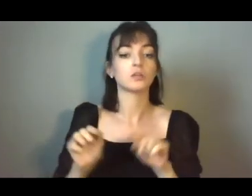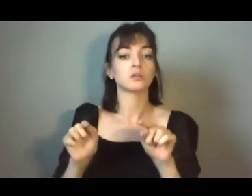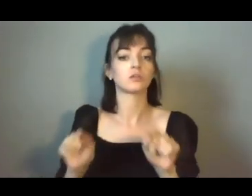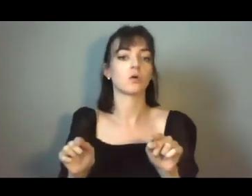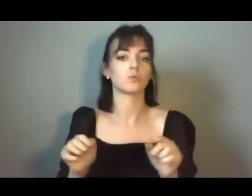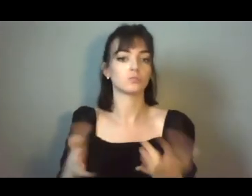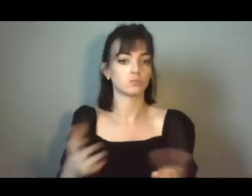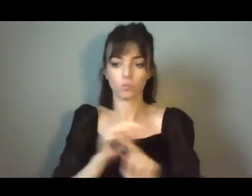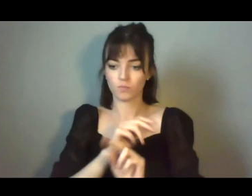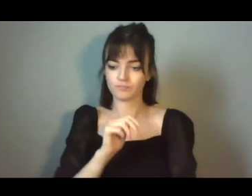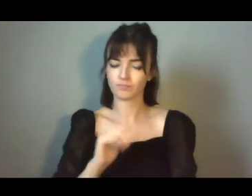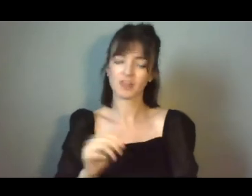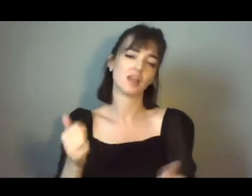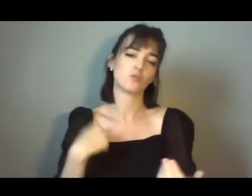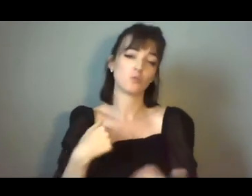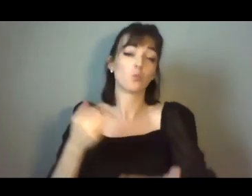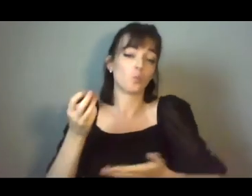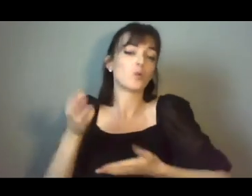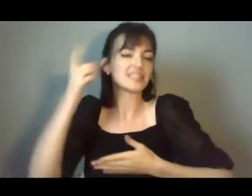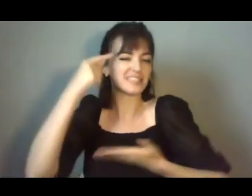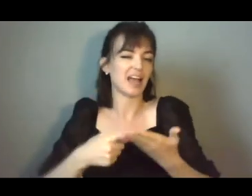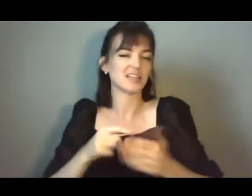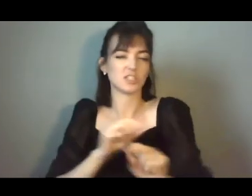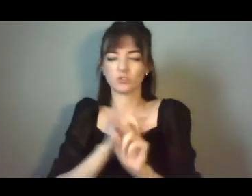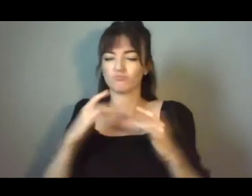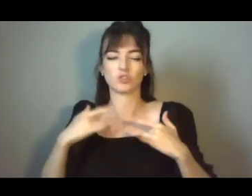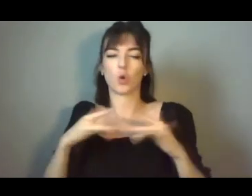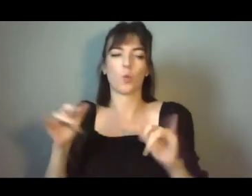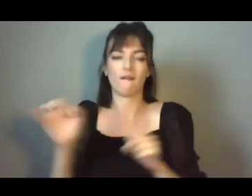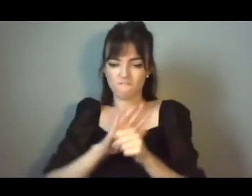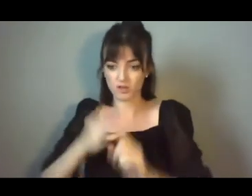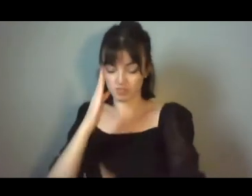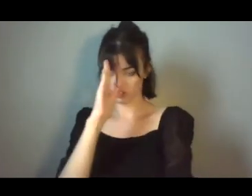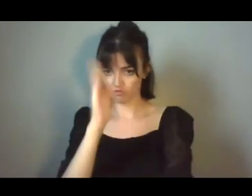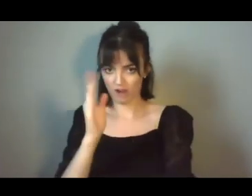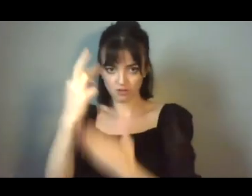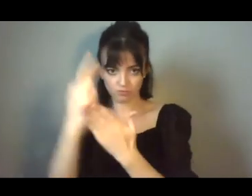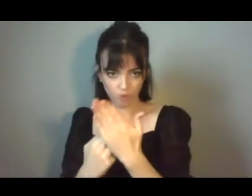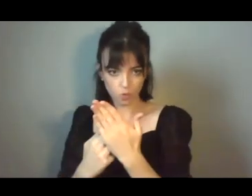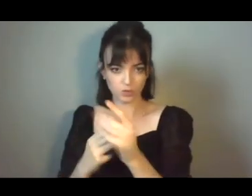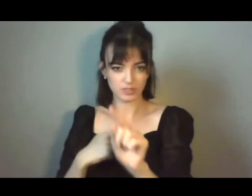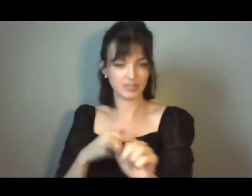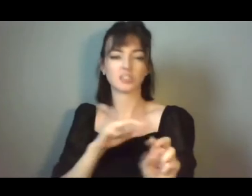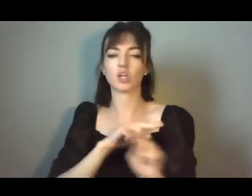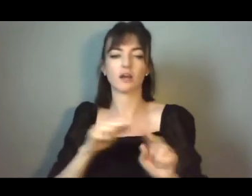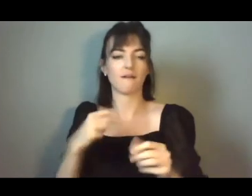is the least interventionist tier of support, with least formality and regulation around it.